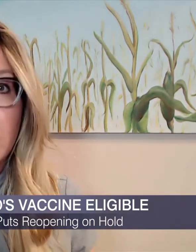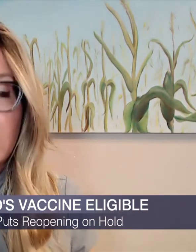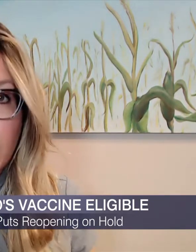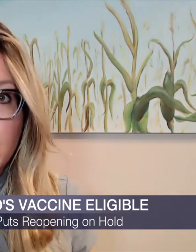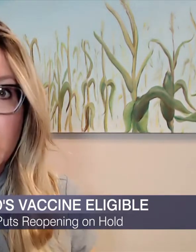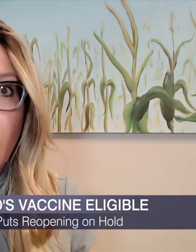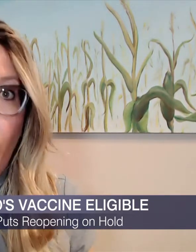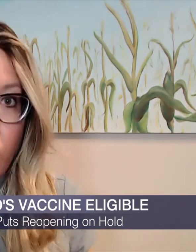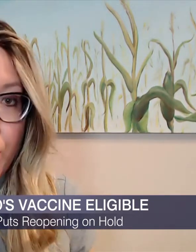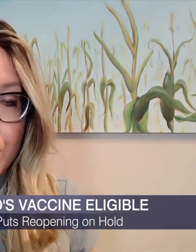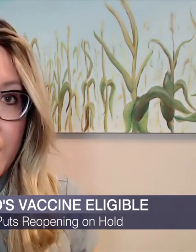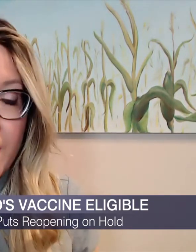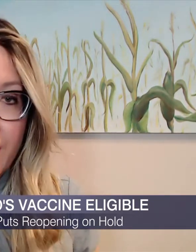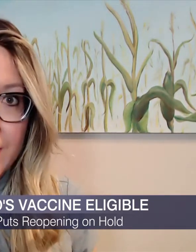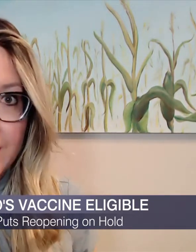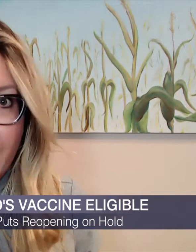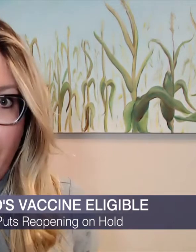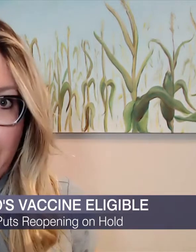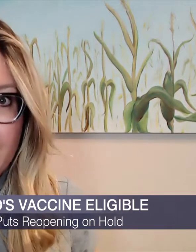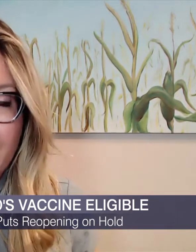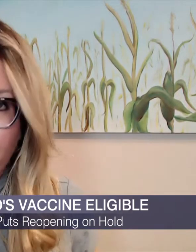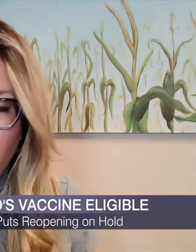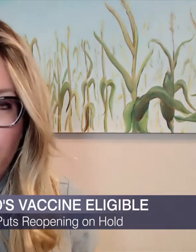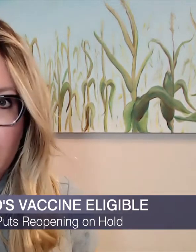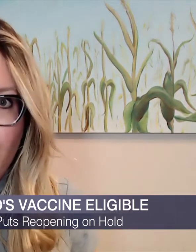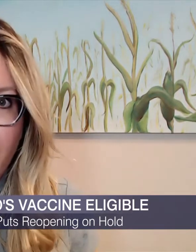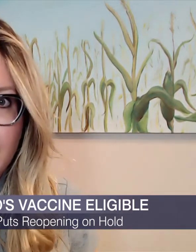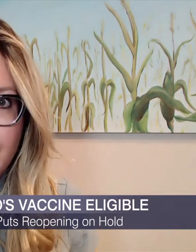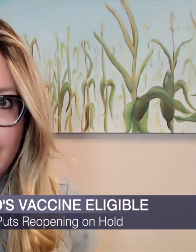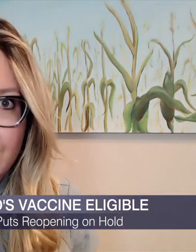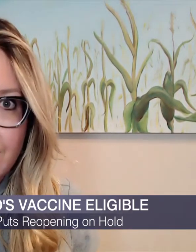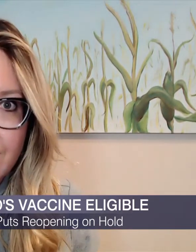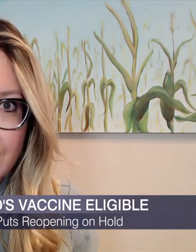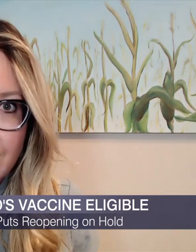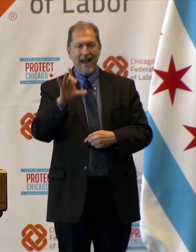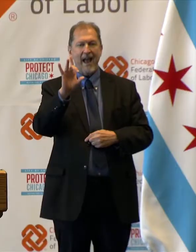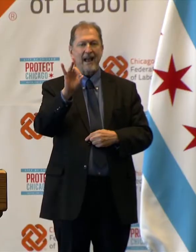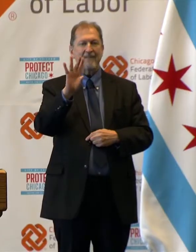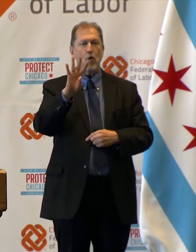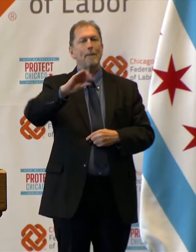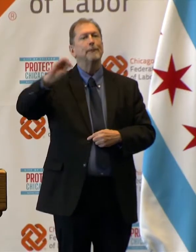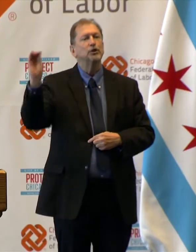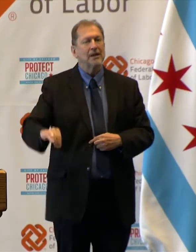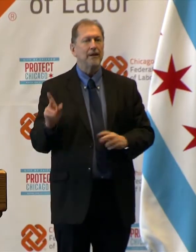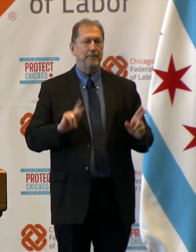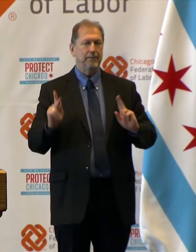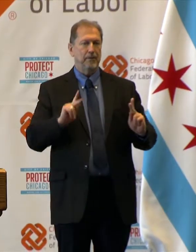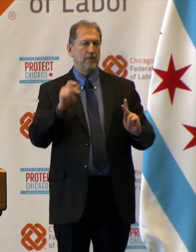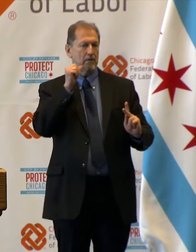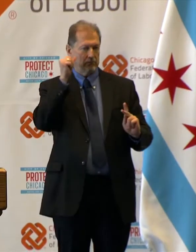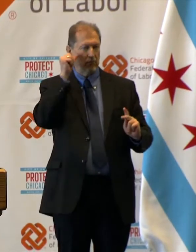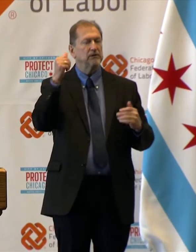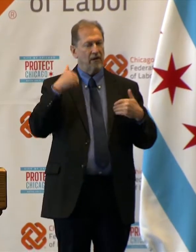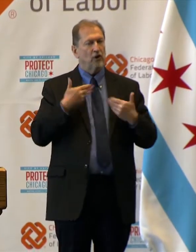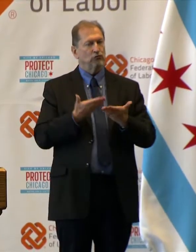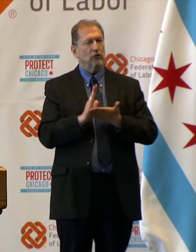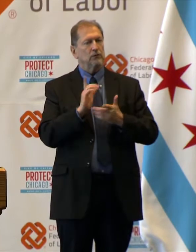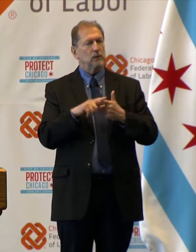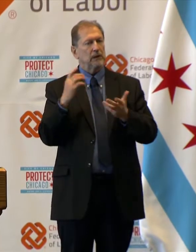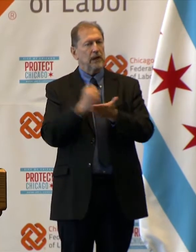TODAY, IN THE CITY, ALL